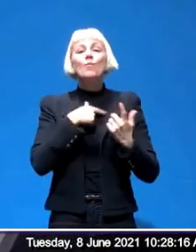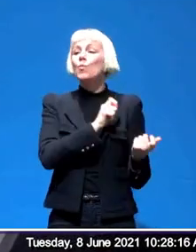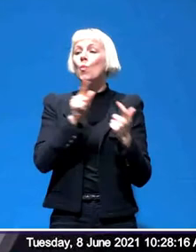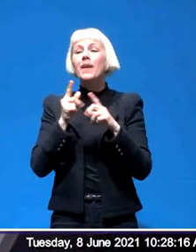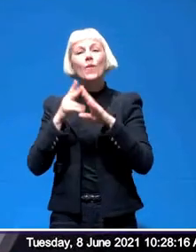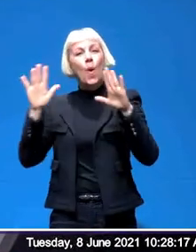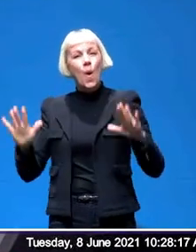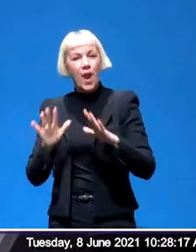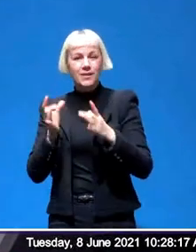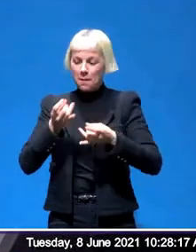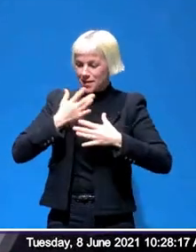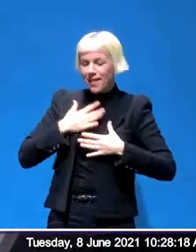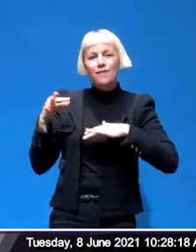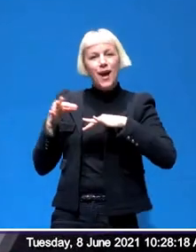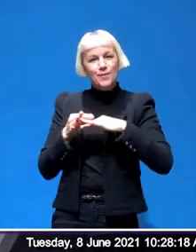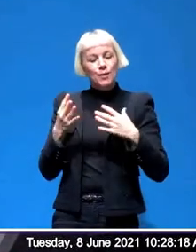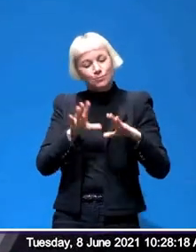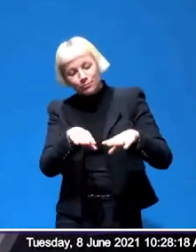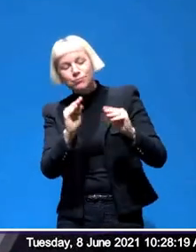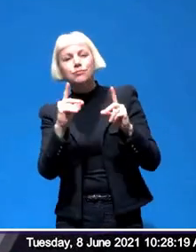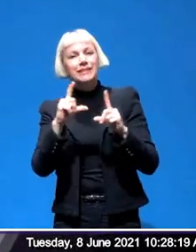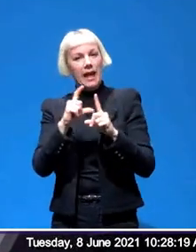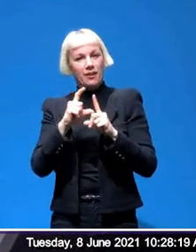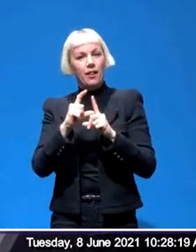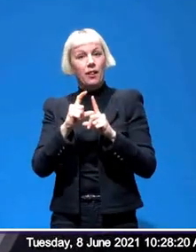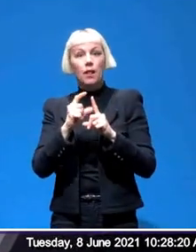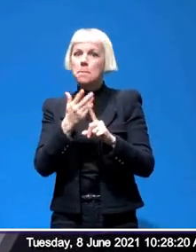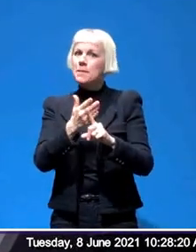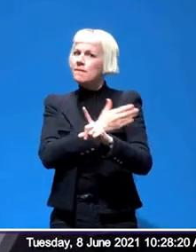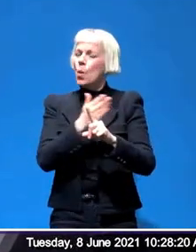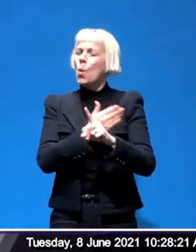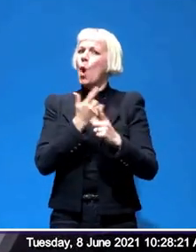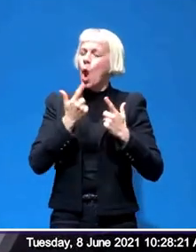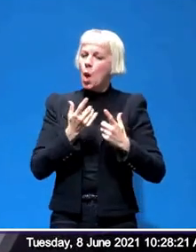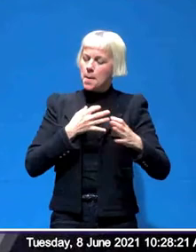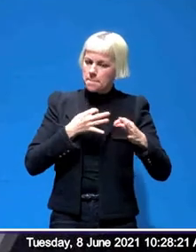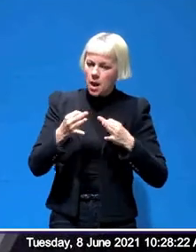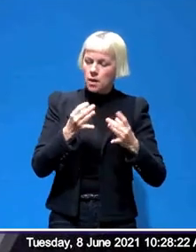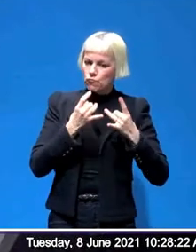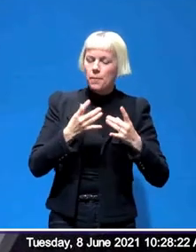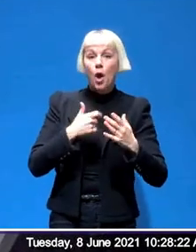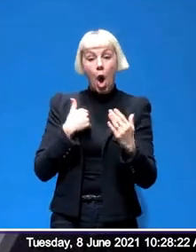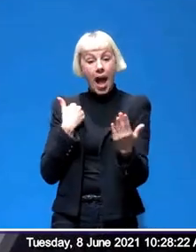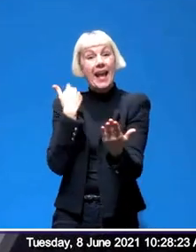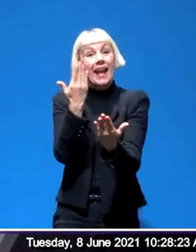This trip required substantial planning. I provided a long list of things to be packed and the dates of the trip